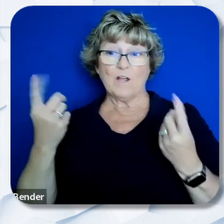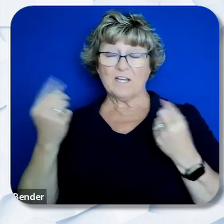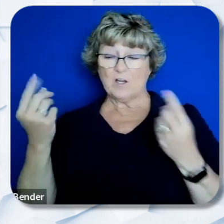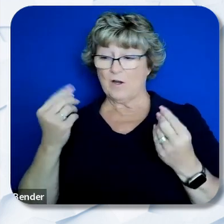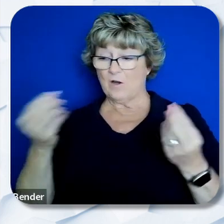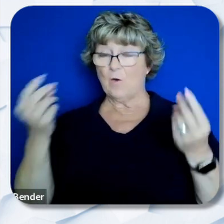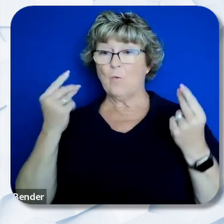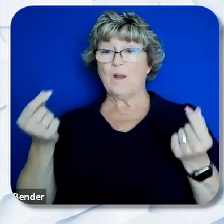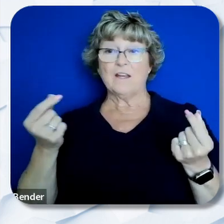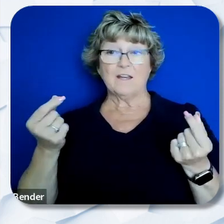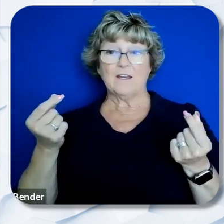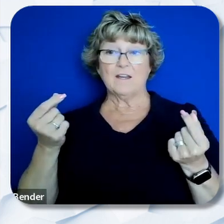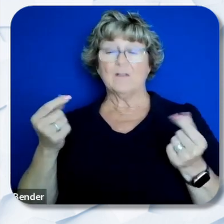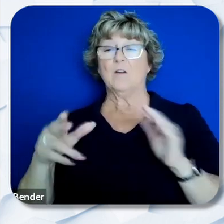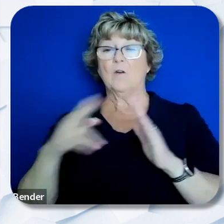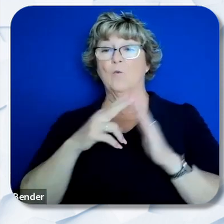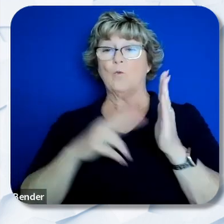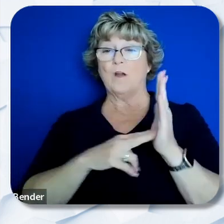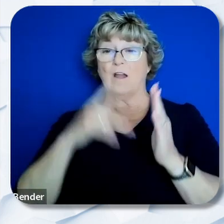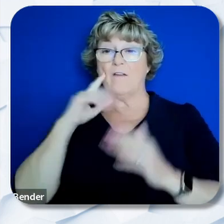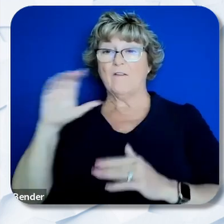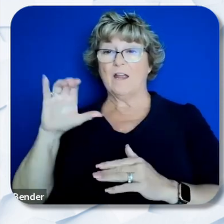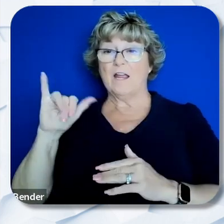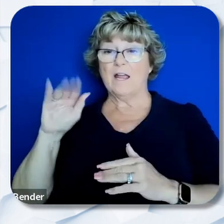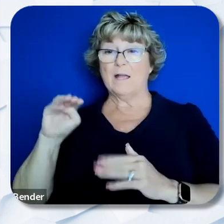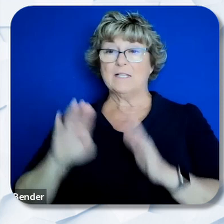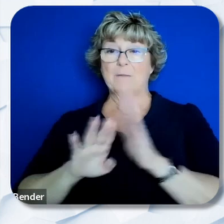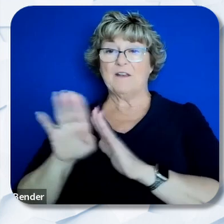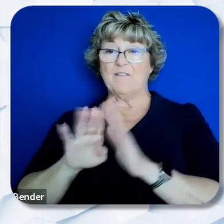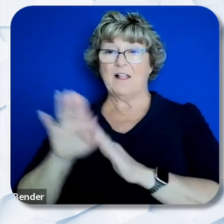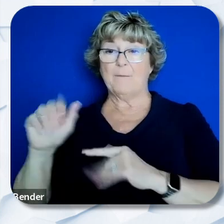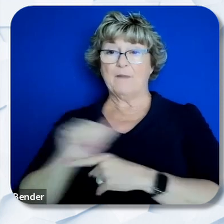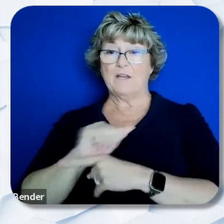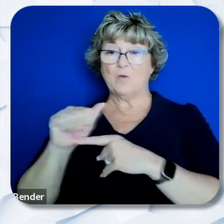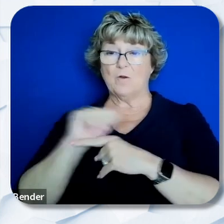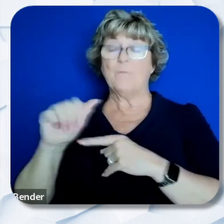away is register for the CIM team development training so that you can get started on building